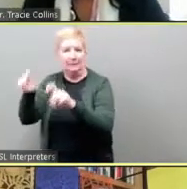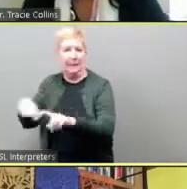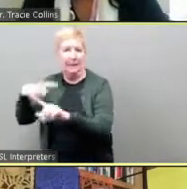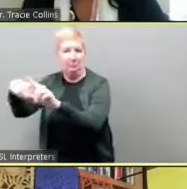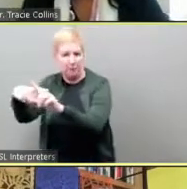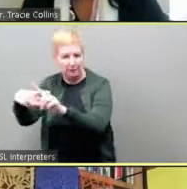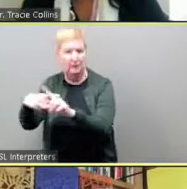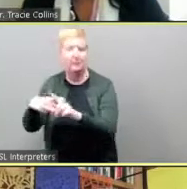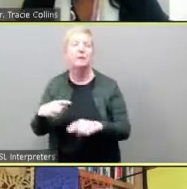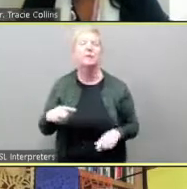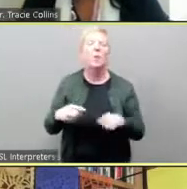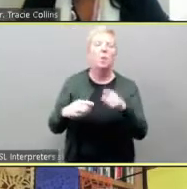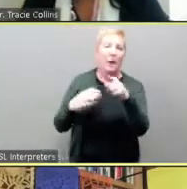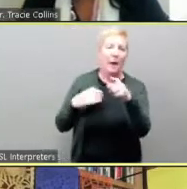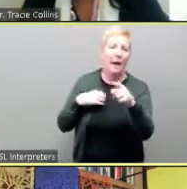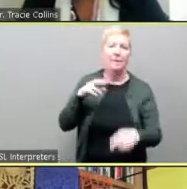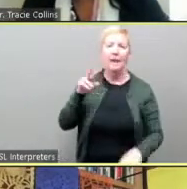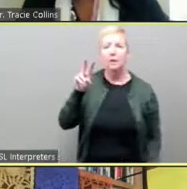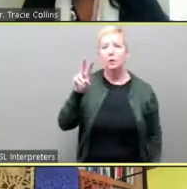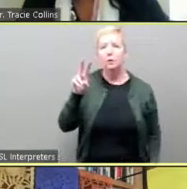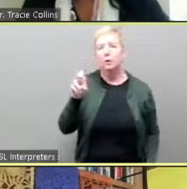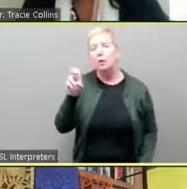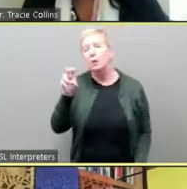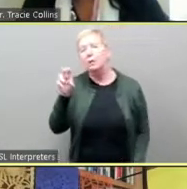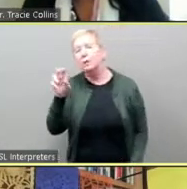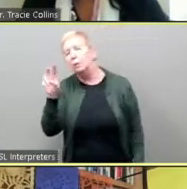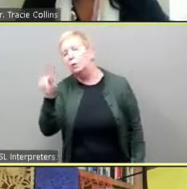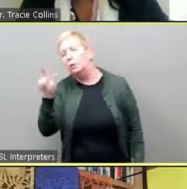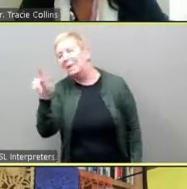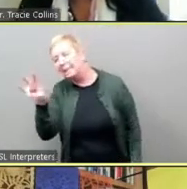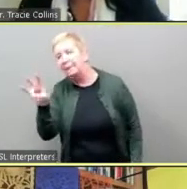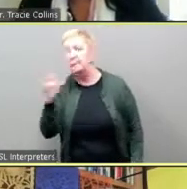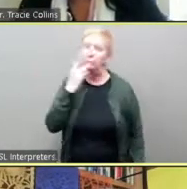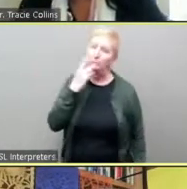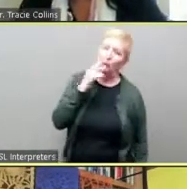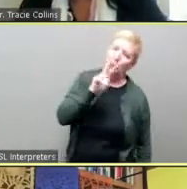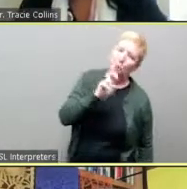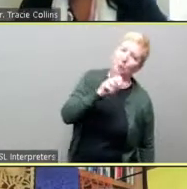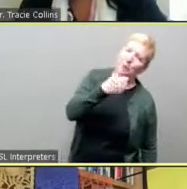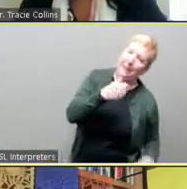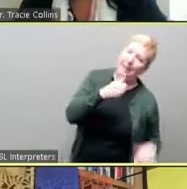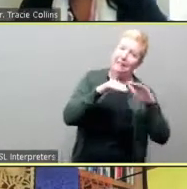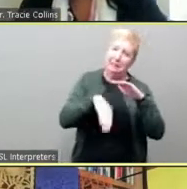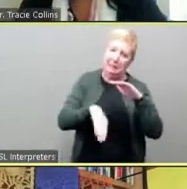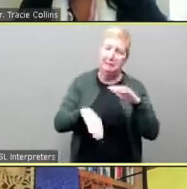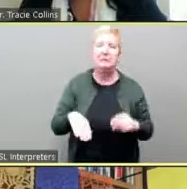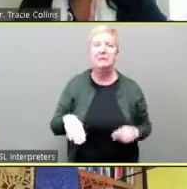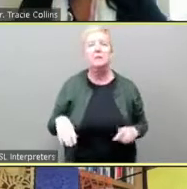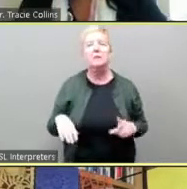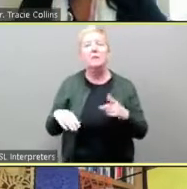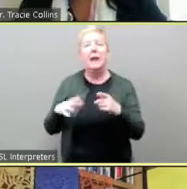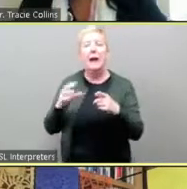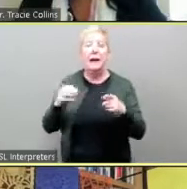equivalent of 10 pieces burned. 1000. And we have dropped the P. P. E. And I